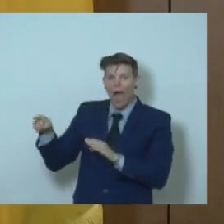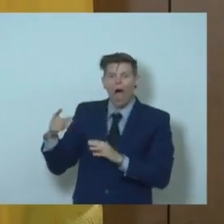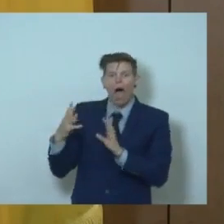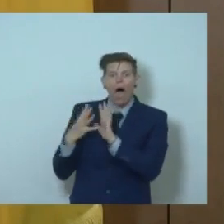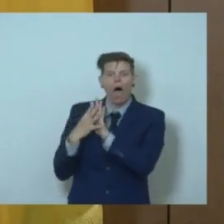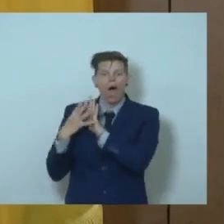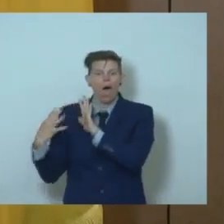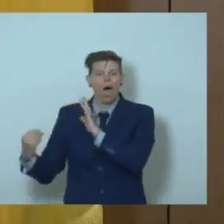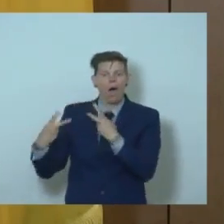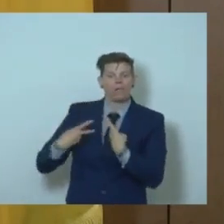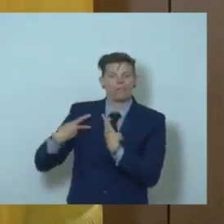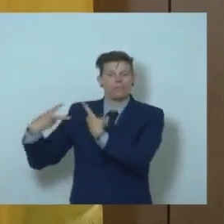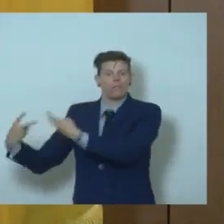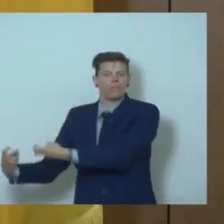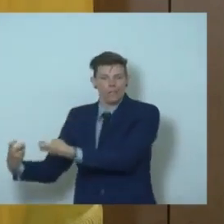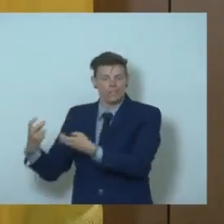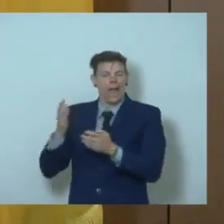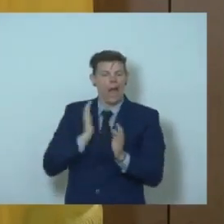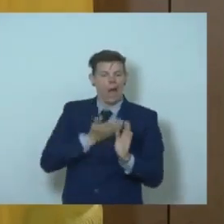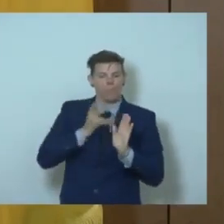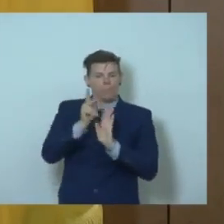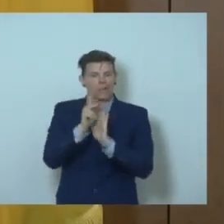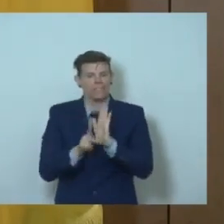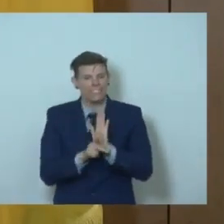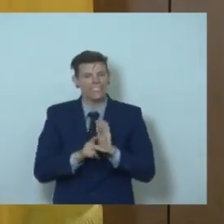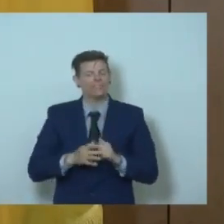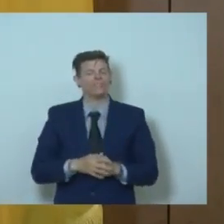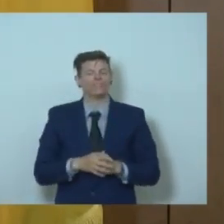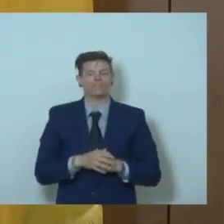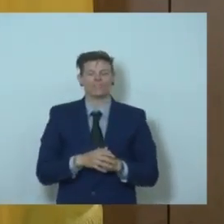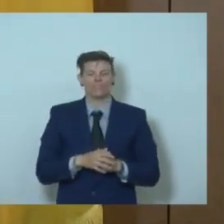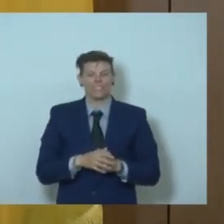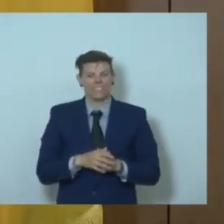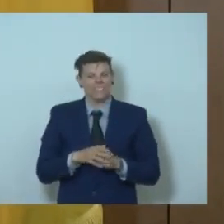IT’S BEEN ADOPTED BY OTHER STATES. THAT’S ALL GOOD.